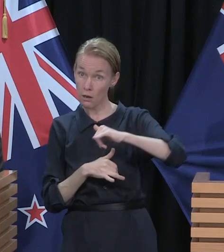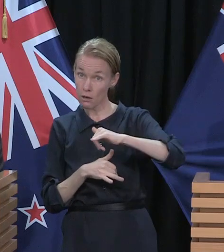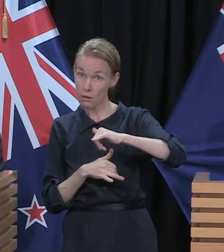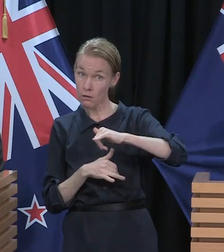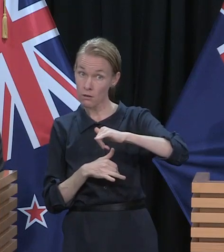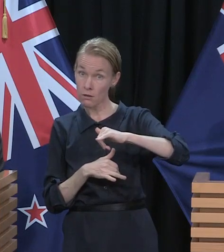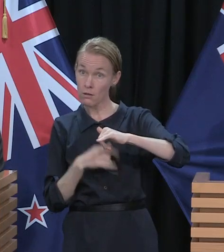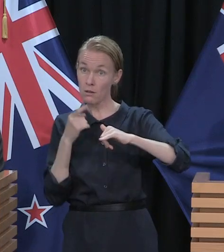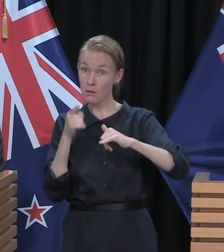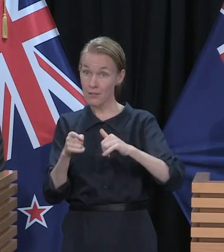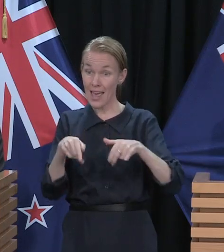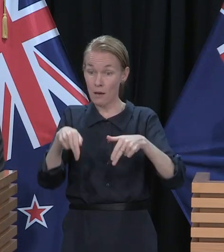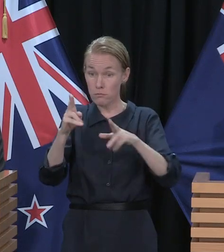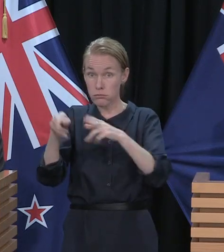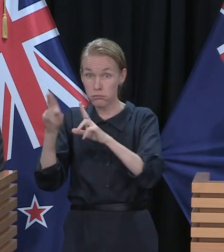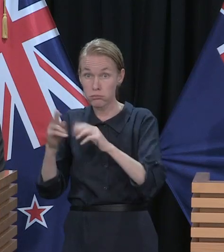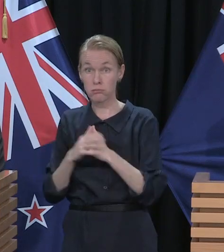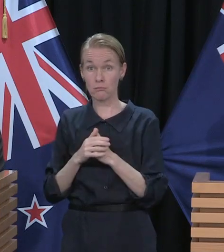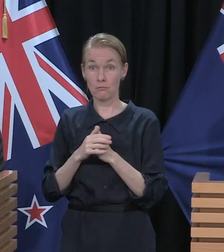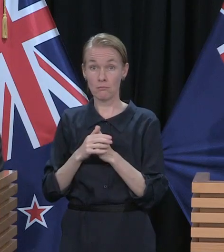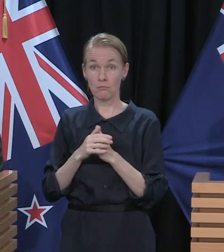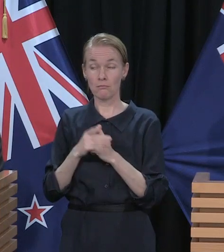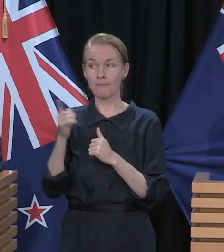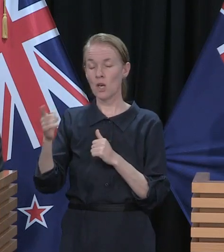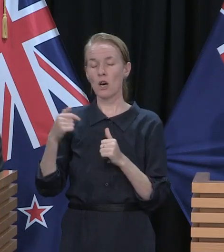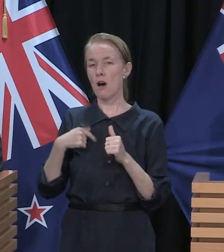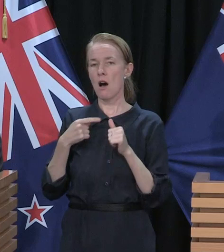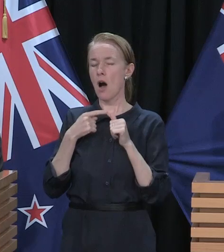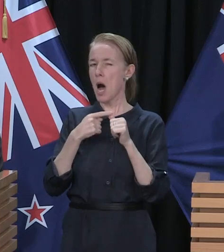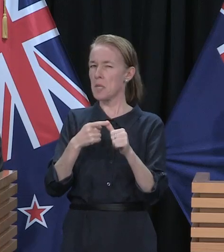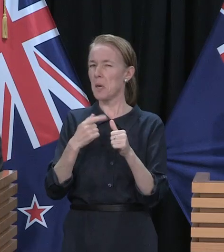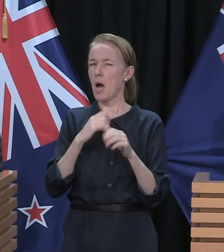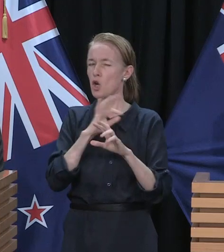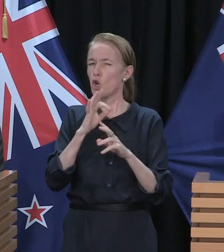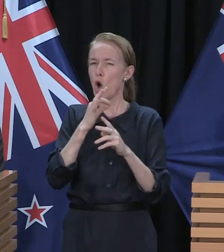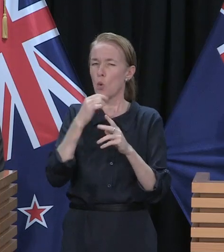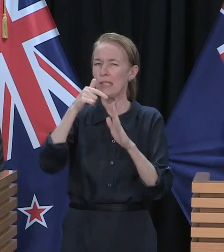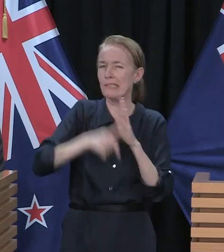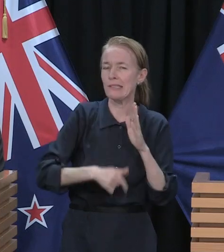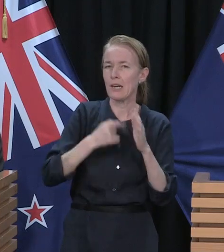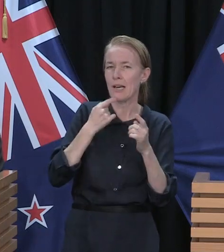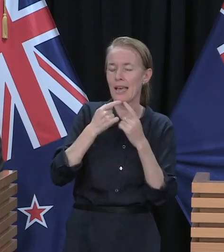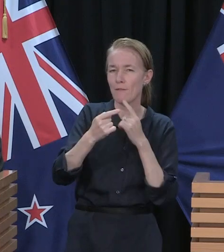I haven't been notified. That